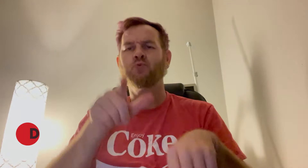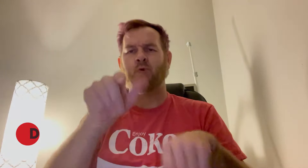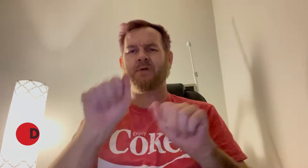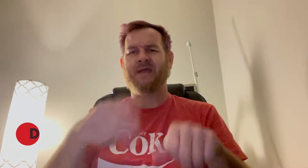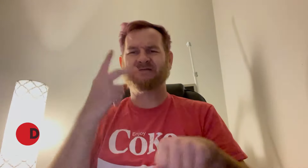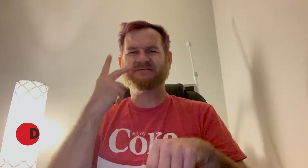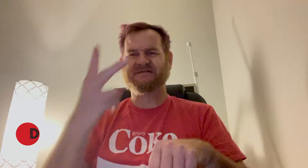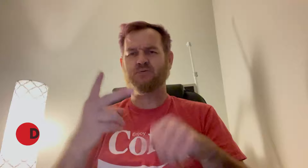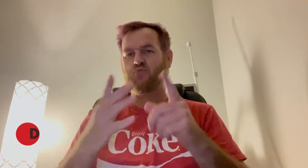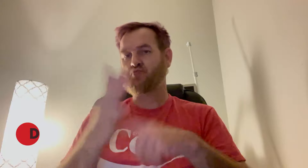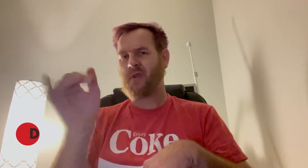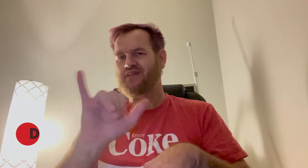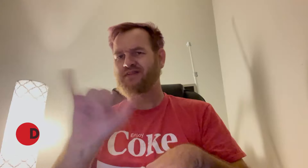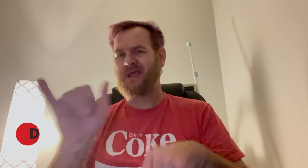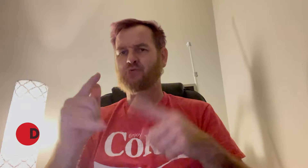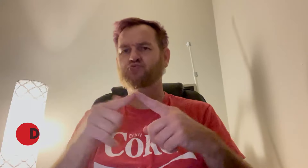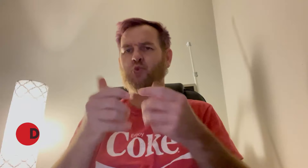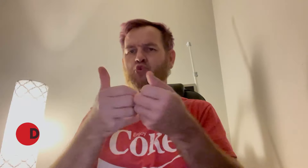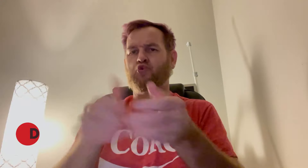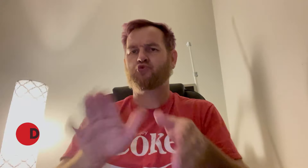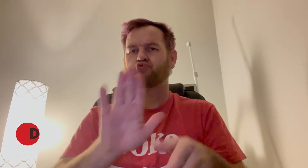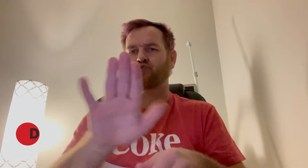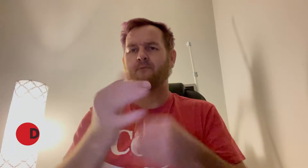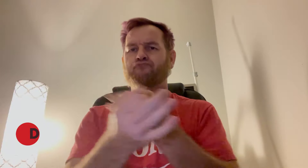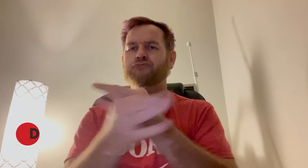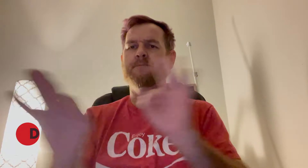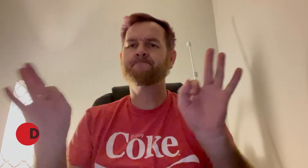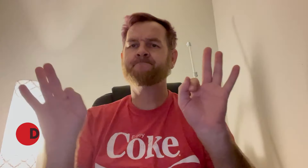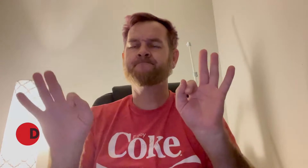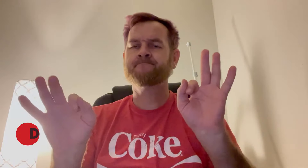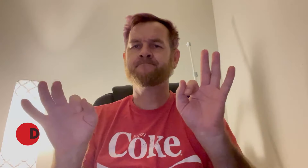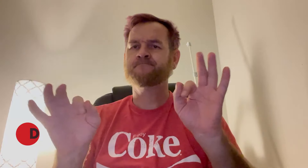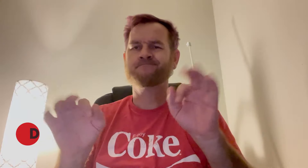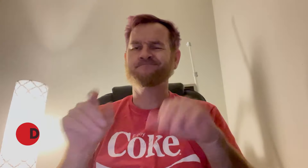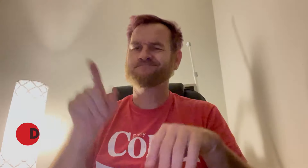Then you can see what it’s like to have your freedom taken away.